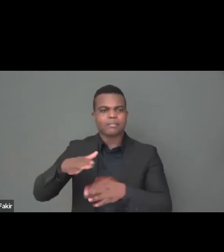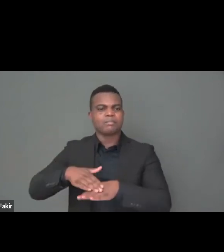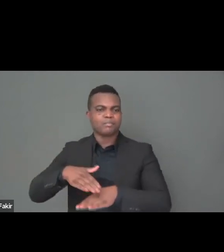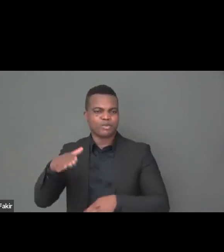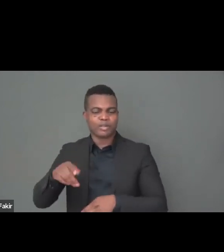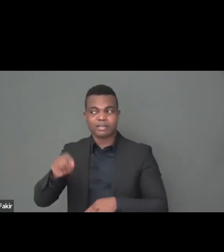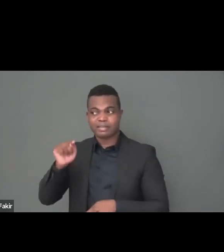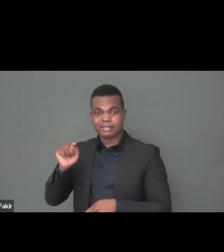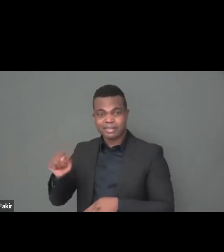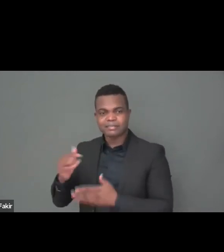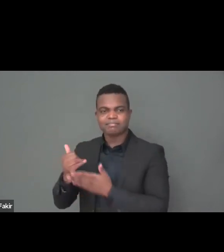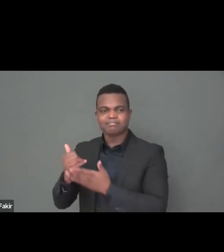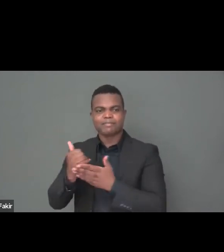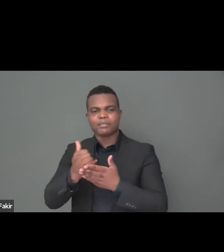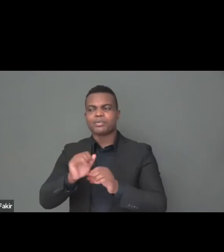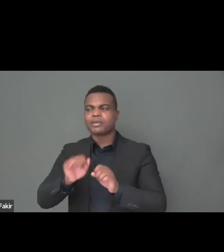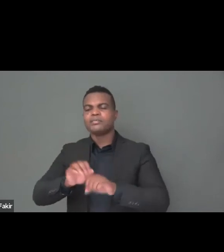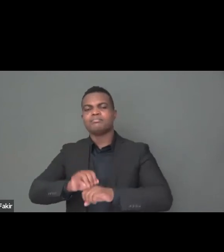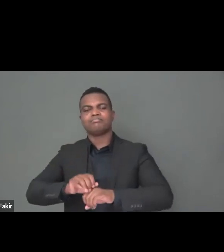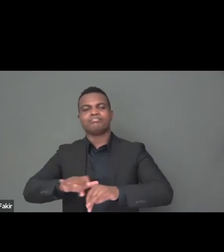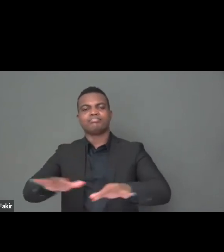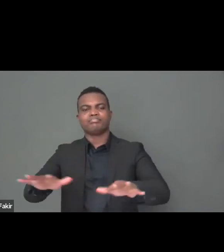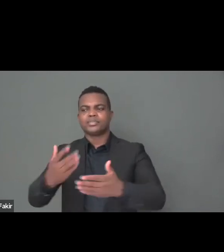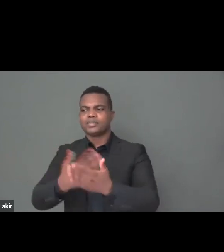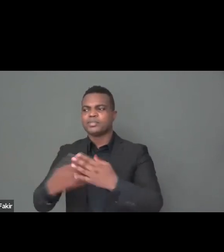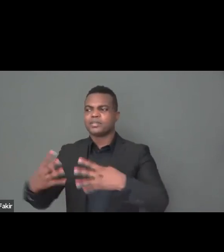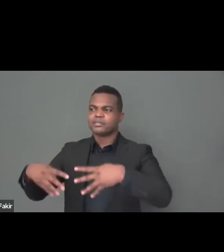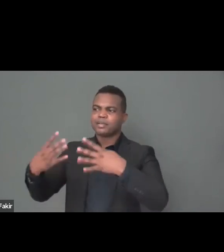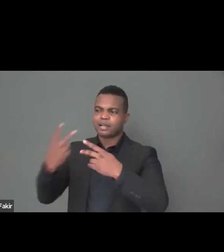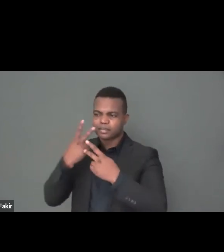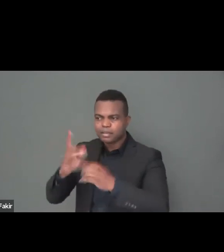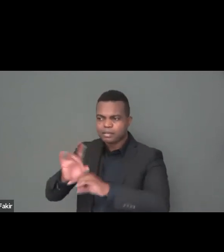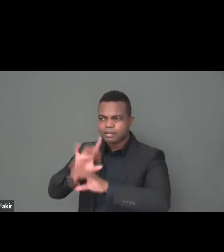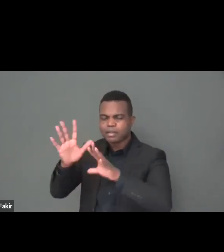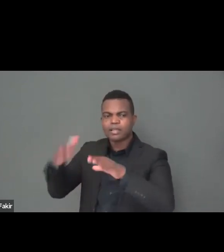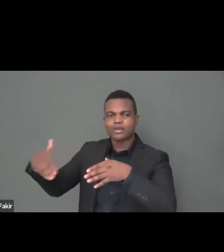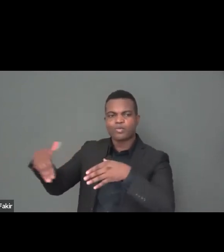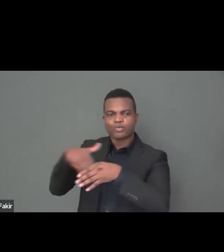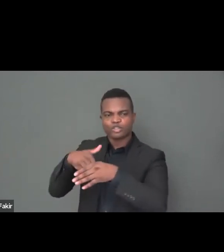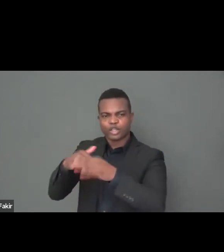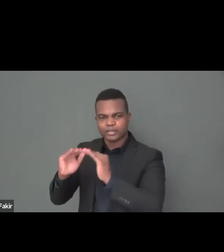Eric Ngondi: However, measures have been put in place, and the reason, this has been so is because they anticipated number.